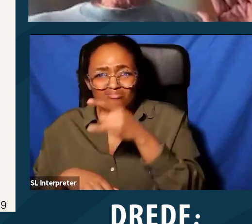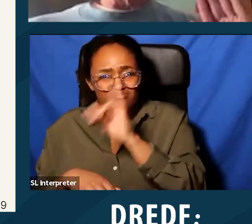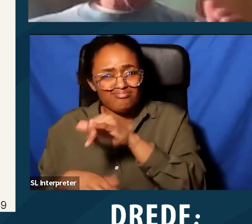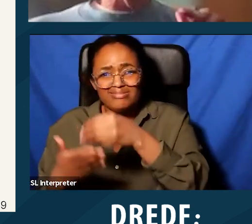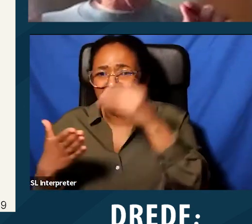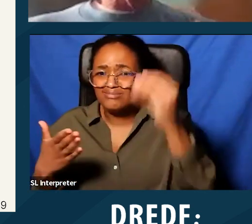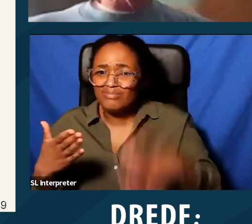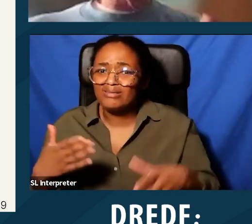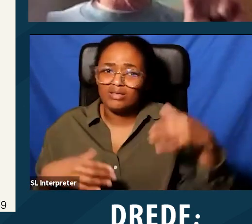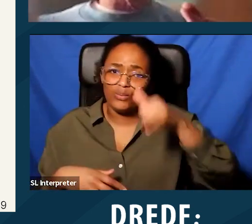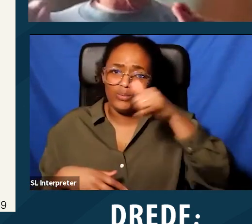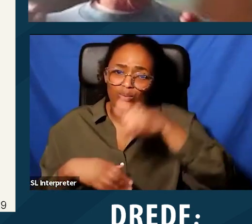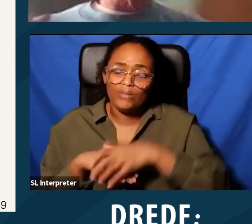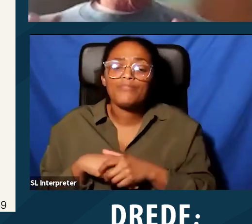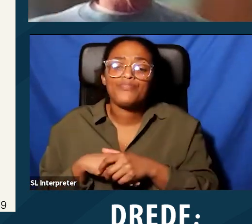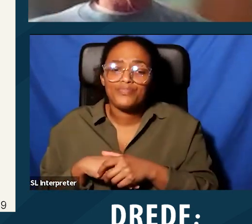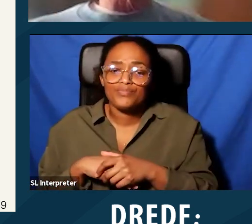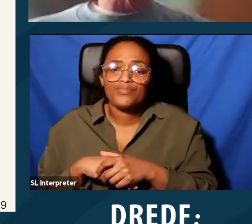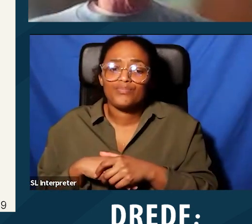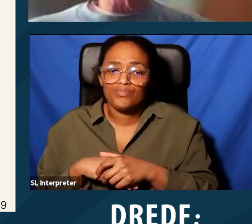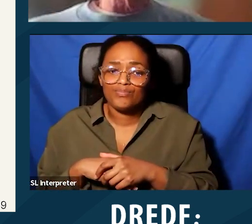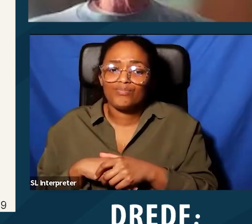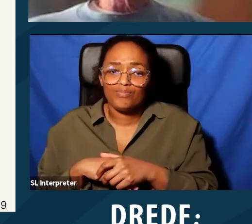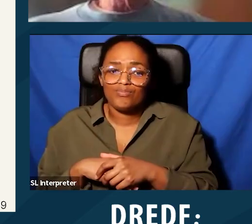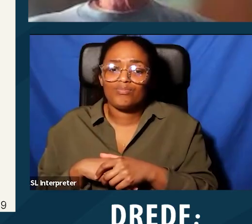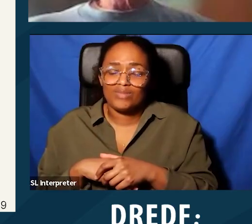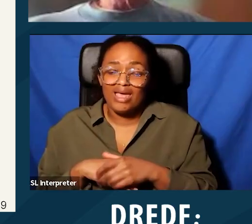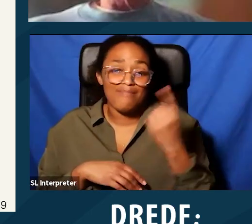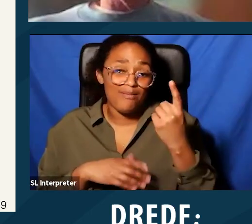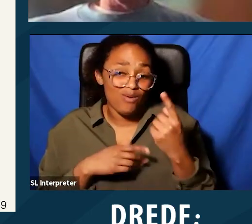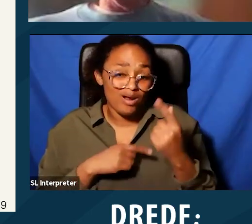And, you know, one of the things, I'm sure the lawyers will tell me I'm wrong around this,